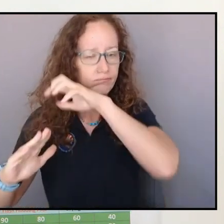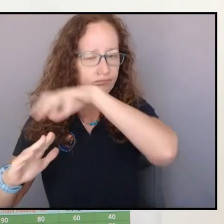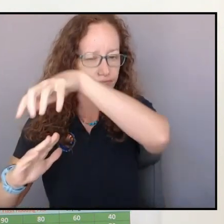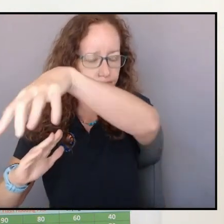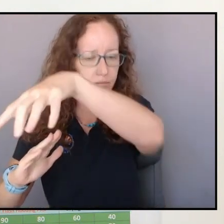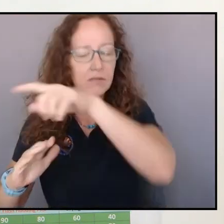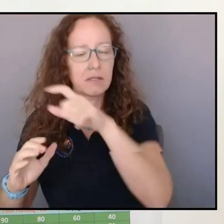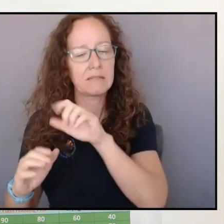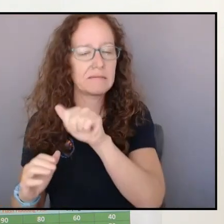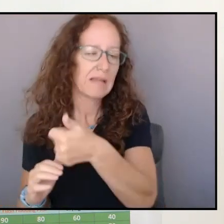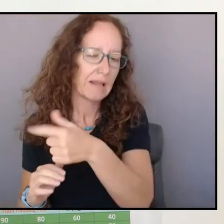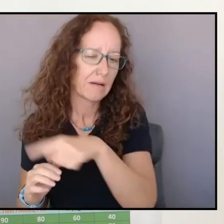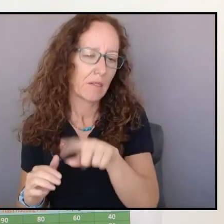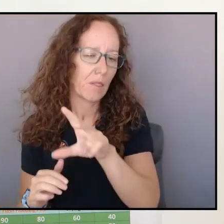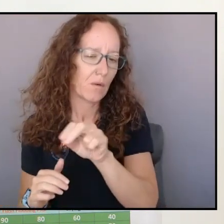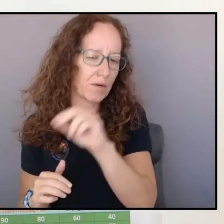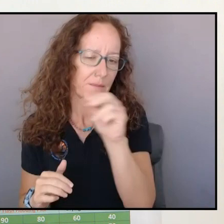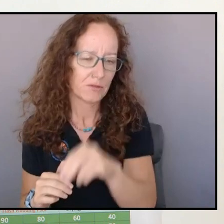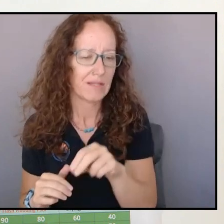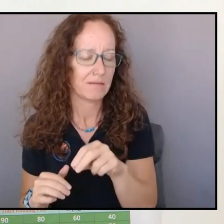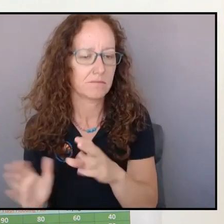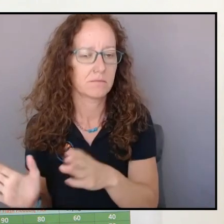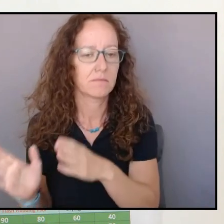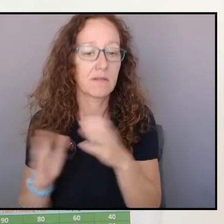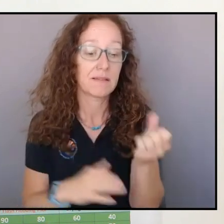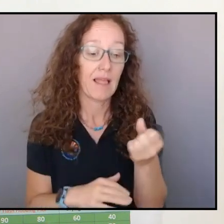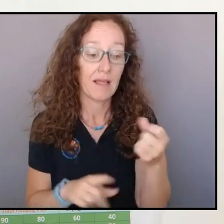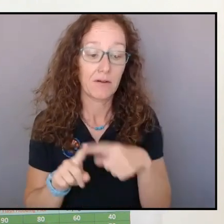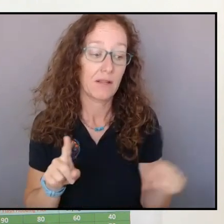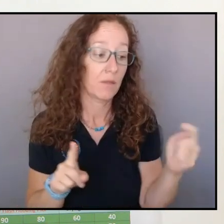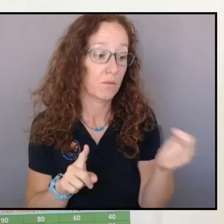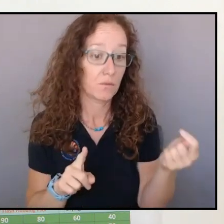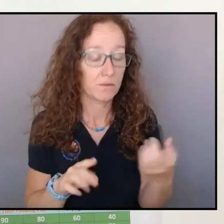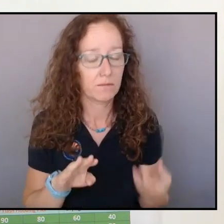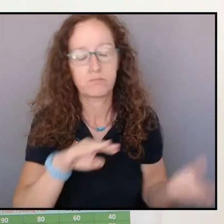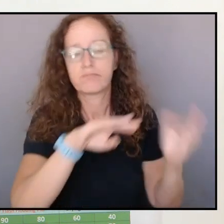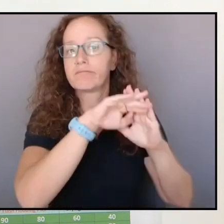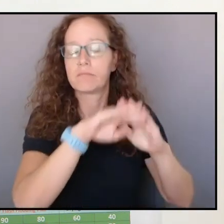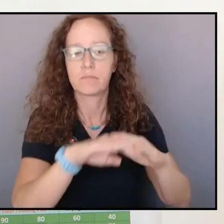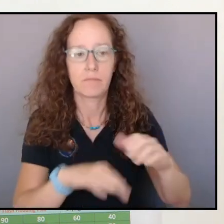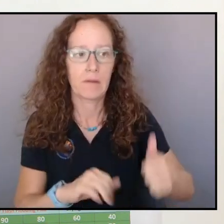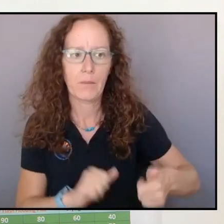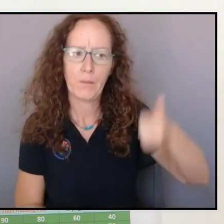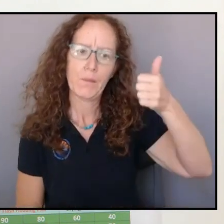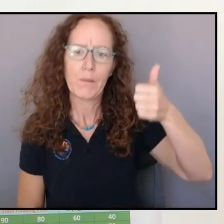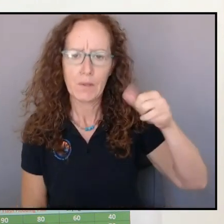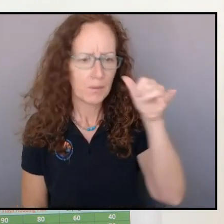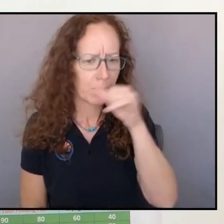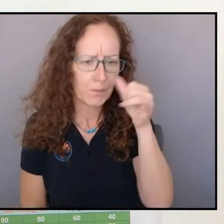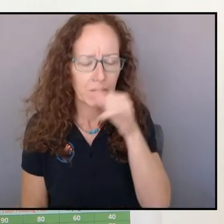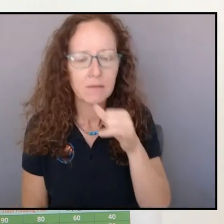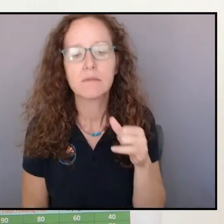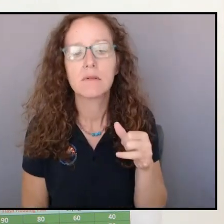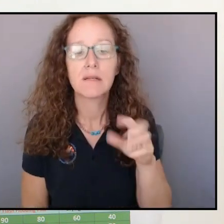sorry Saturday through Tuesday, you can see that jumps into the high category. Looking at at least a 60% chance or greater